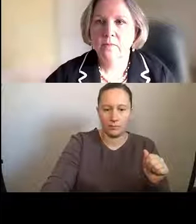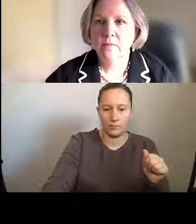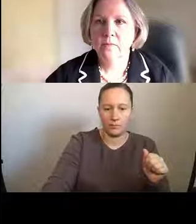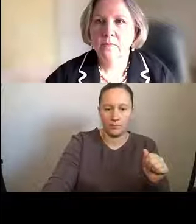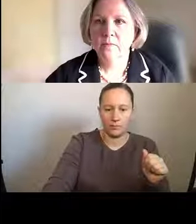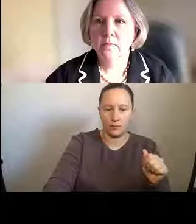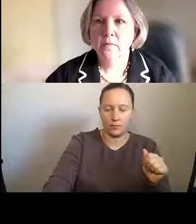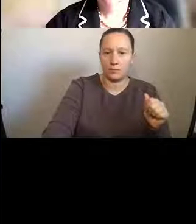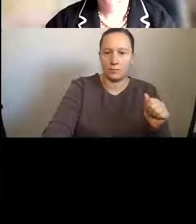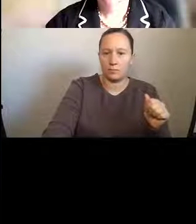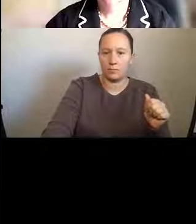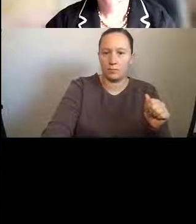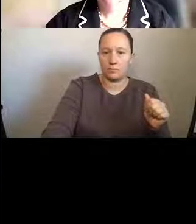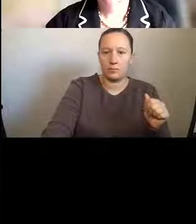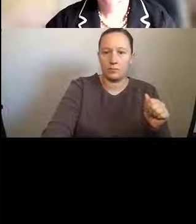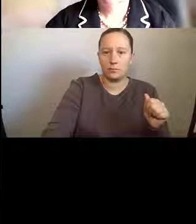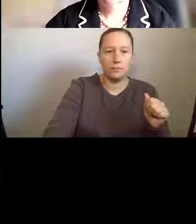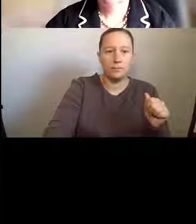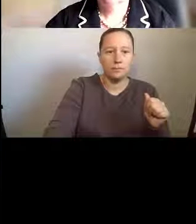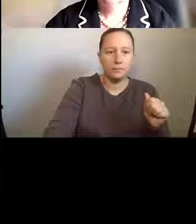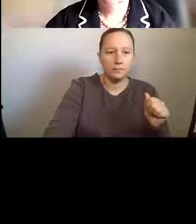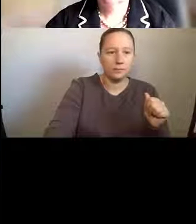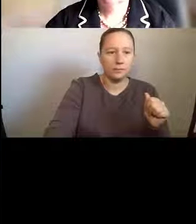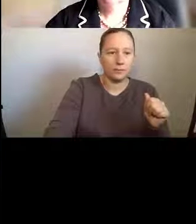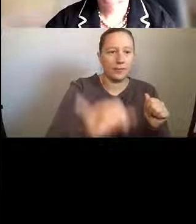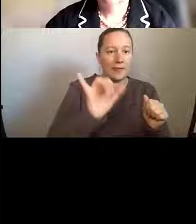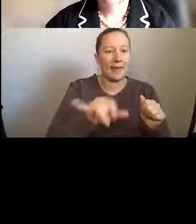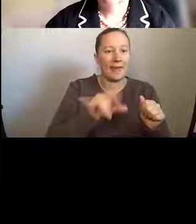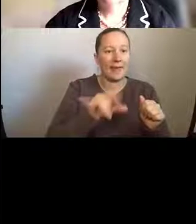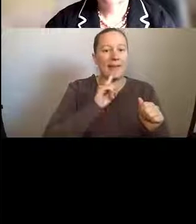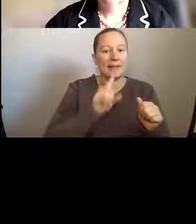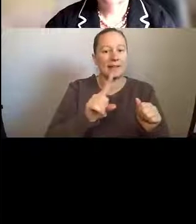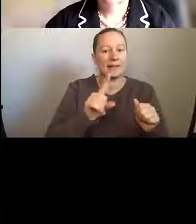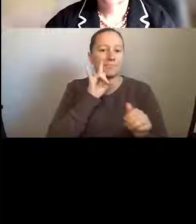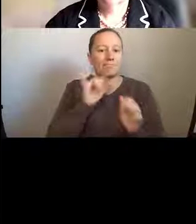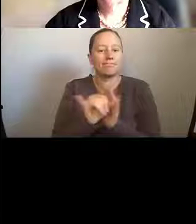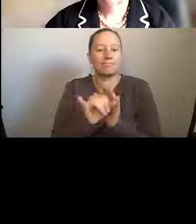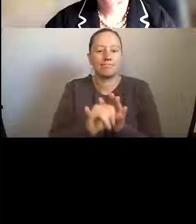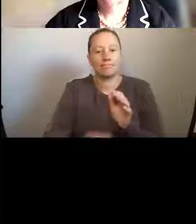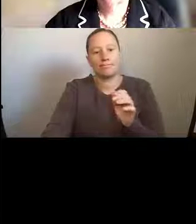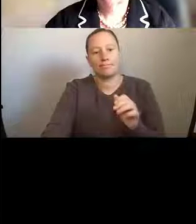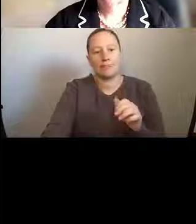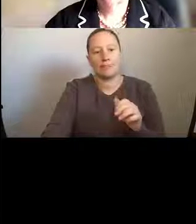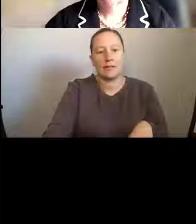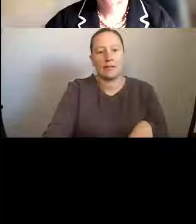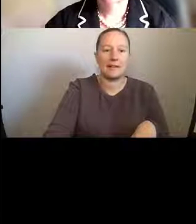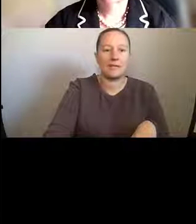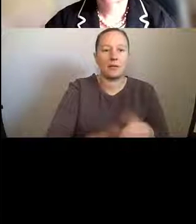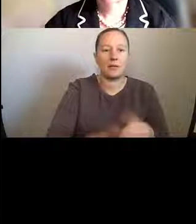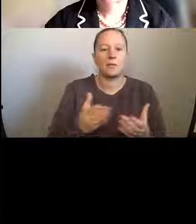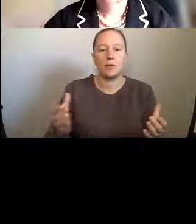So that, you would be doing identifiable ... You would be considered as having identifiable research for your secondary research.